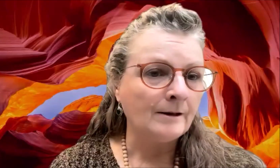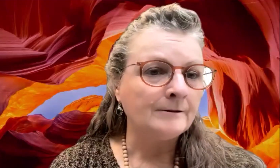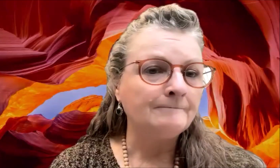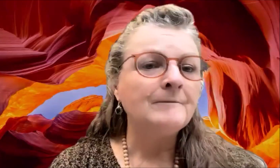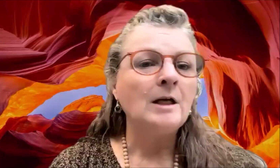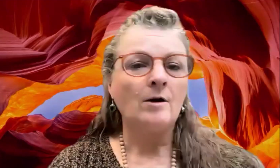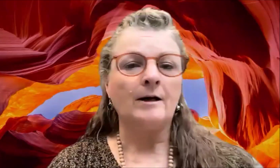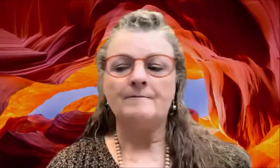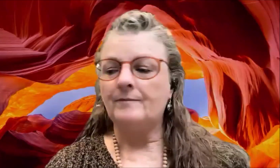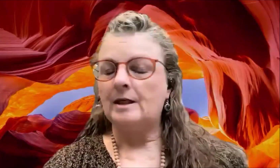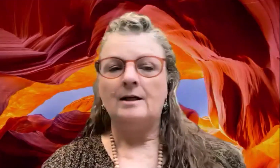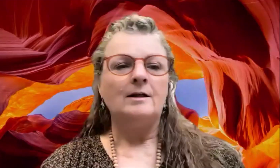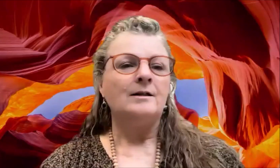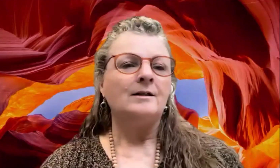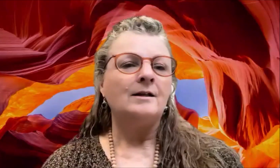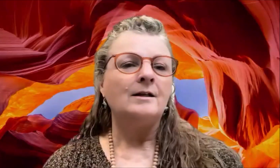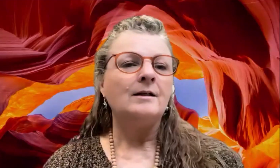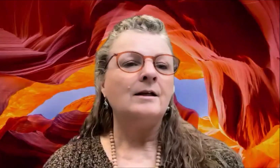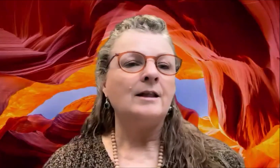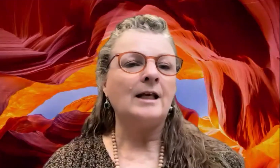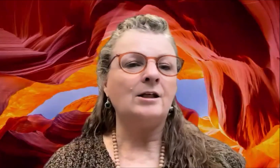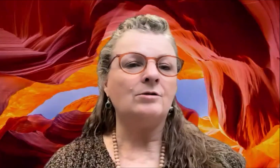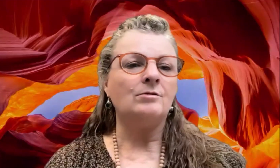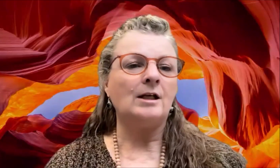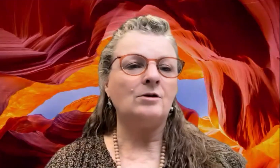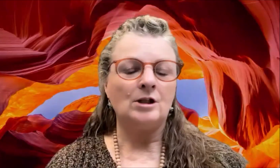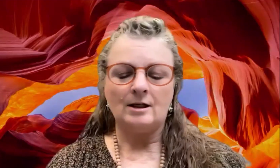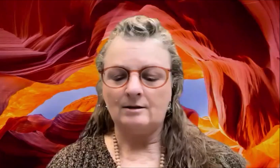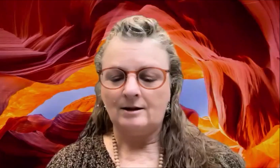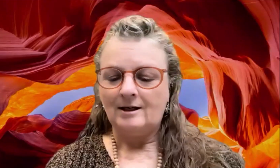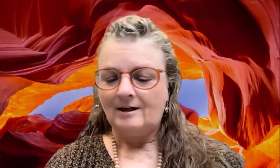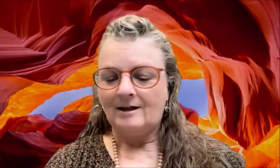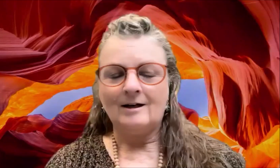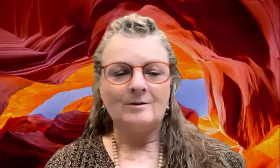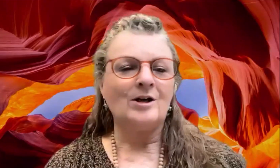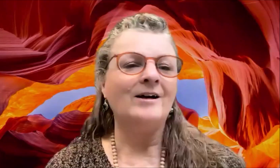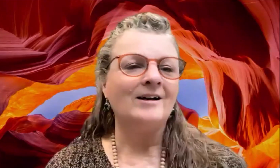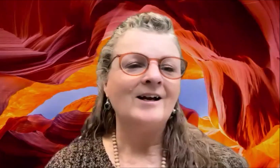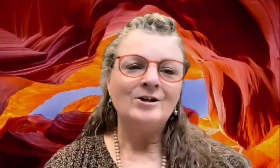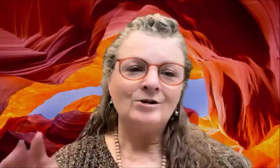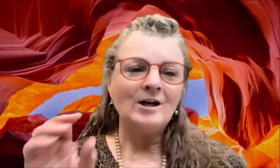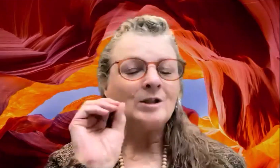thank you. Thank you, Janel, and I'm sorry. Your name was Autism